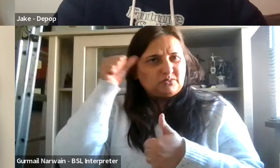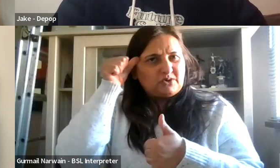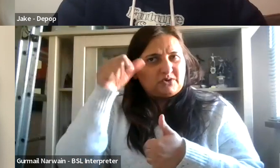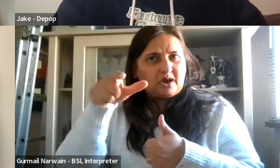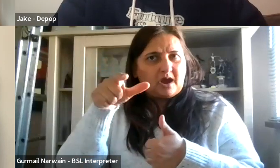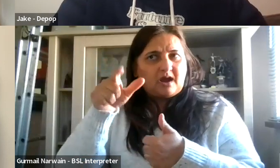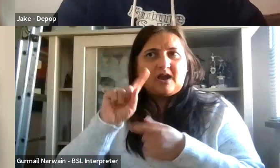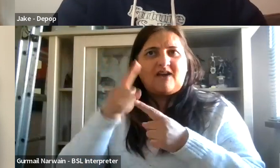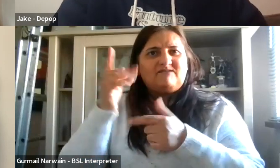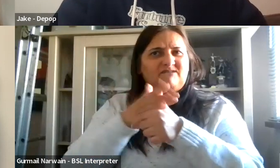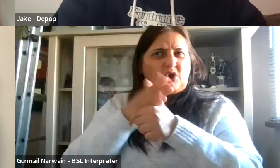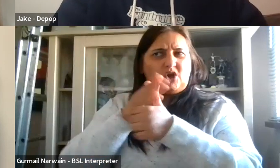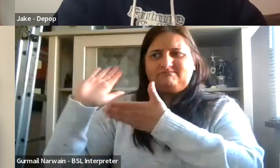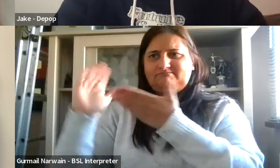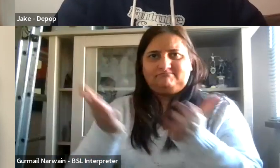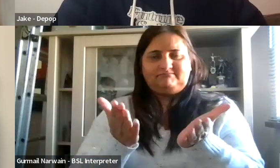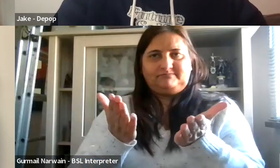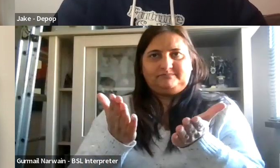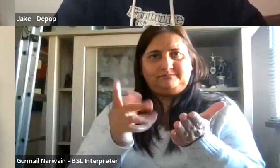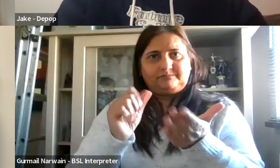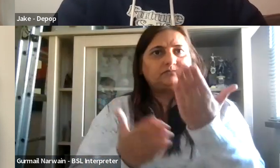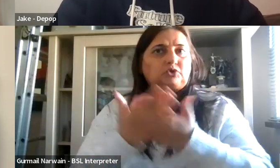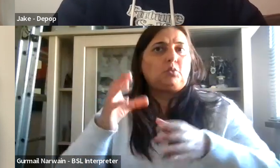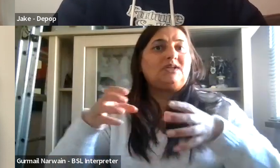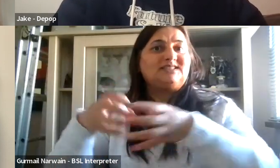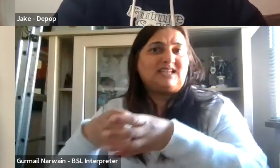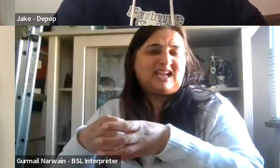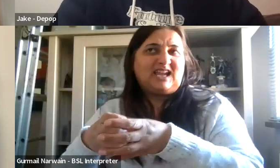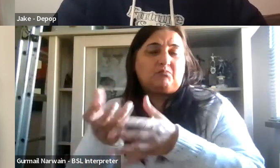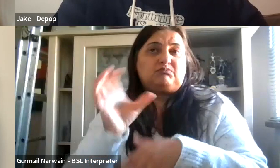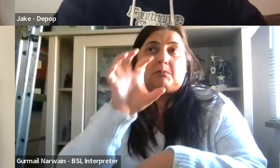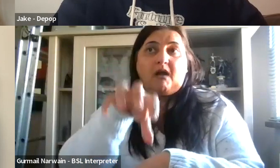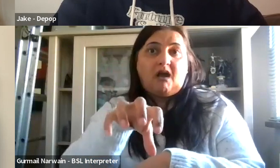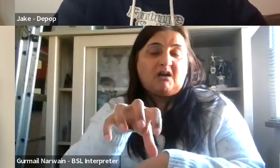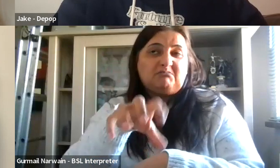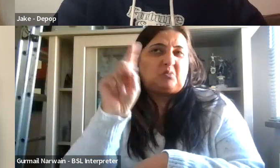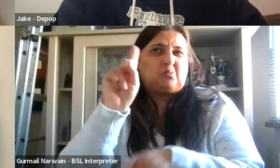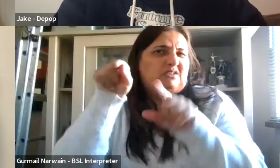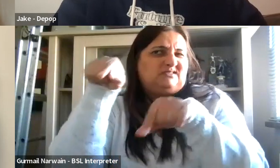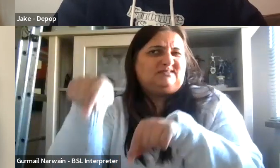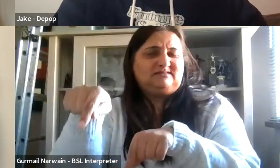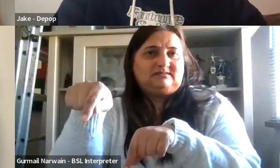It's good to have the first introduction to the new team or Department are whatever it is to feel like you are included. Have that introduction, that first introduction to your new, your new team or department,